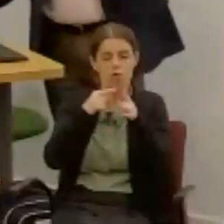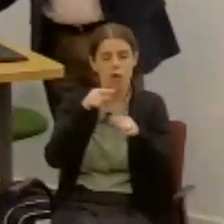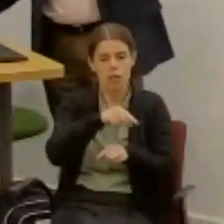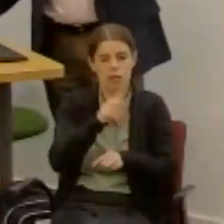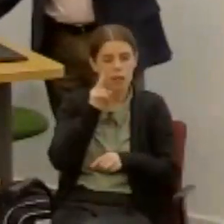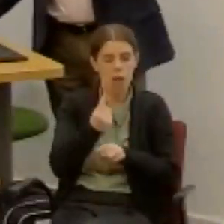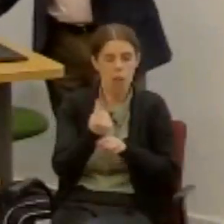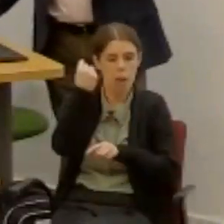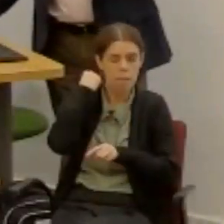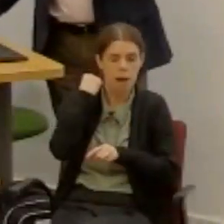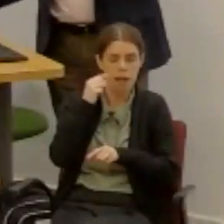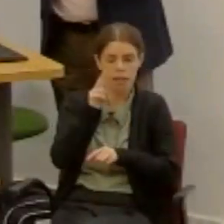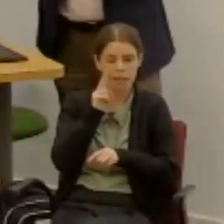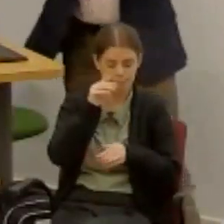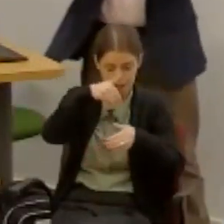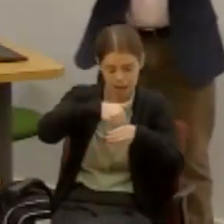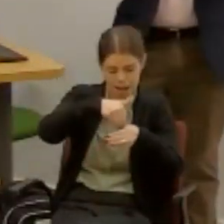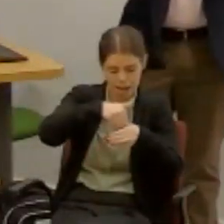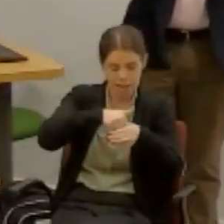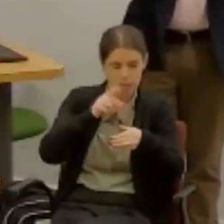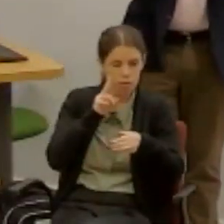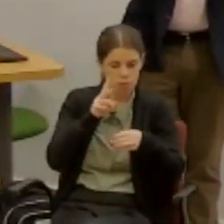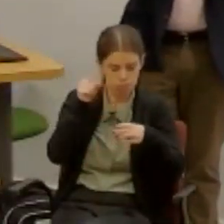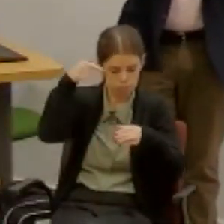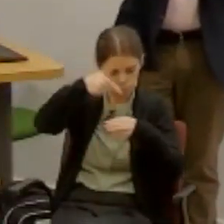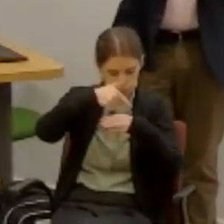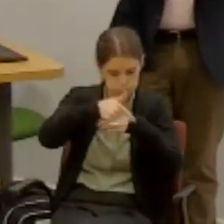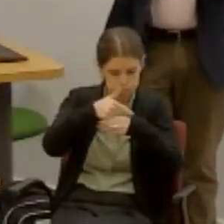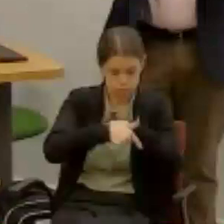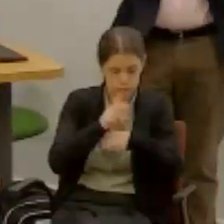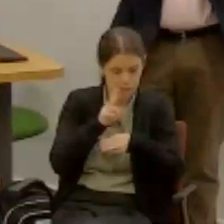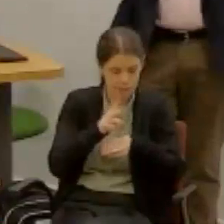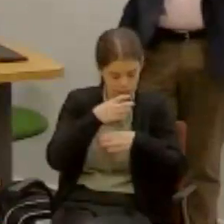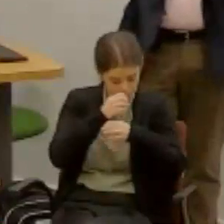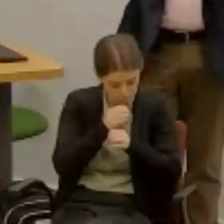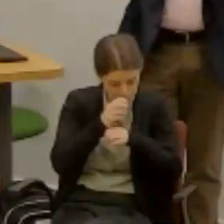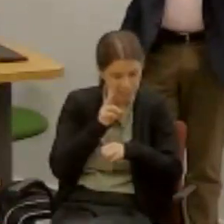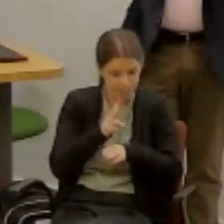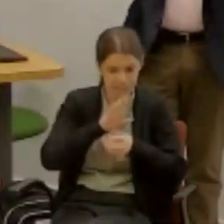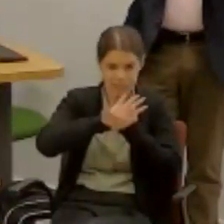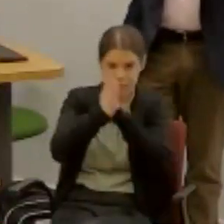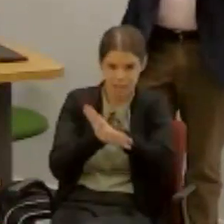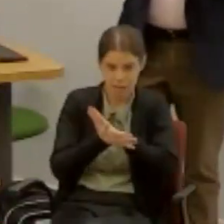lightly bruised, the same as me. But we look deep inside. There's been with a microscope. They can see all sorts of damage down the microscope.